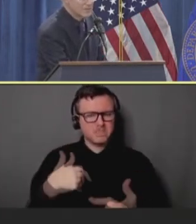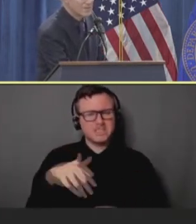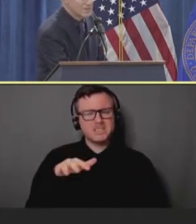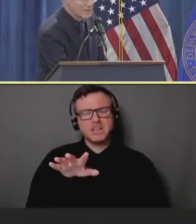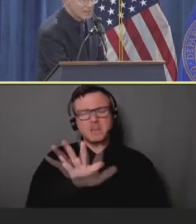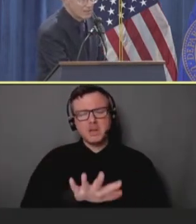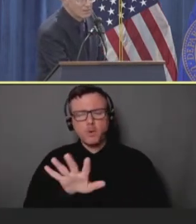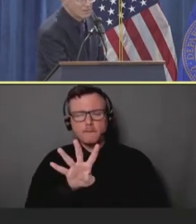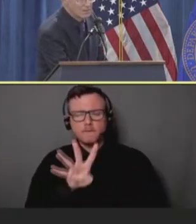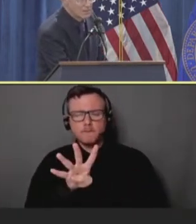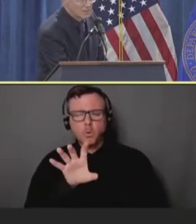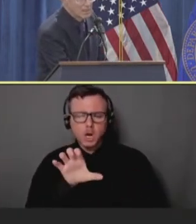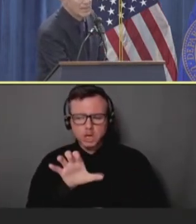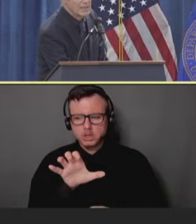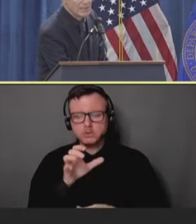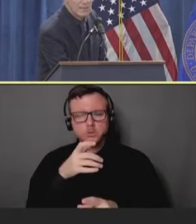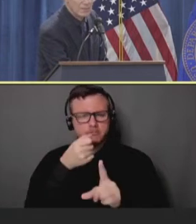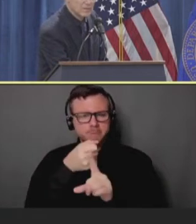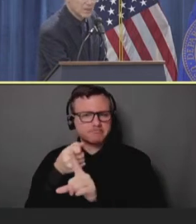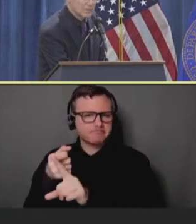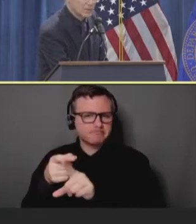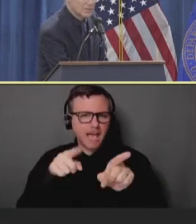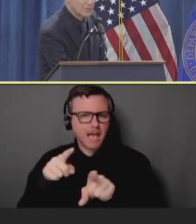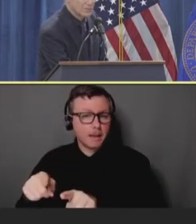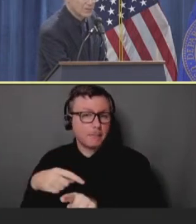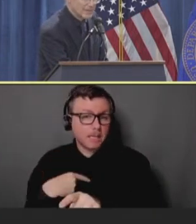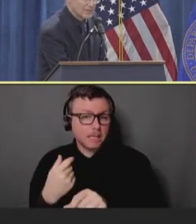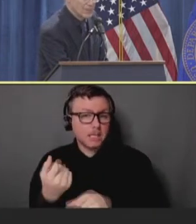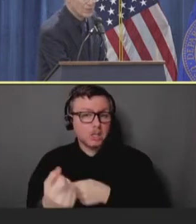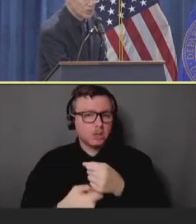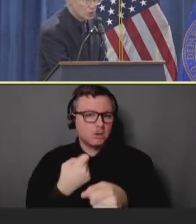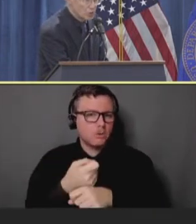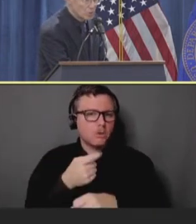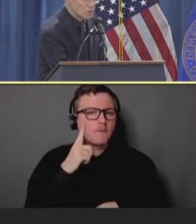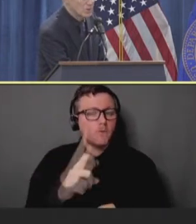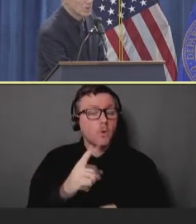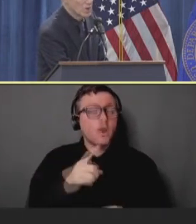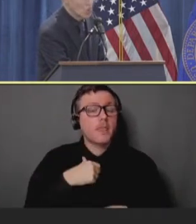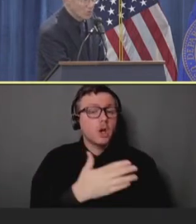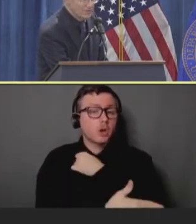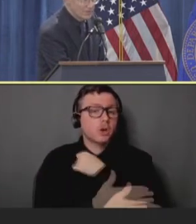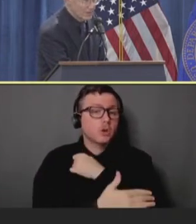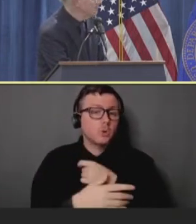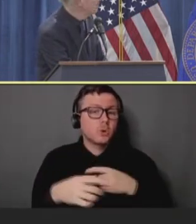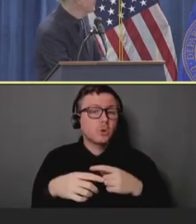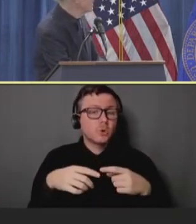a year in those countries that were continuing to use OPV.